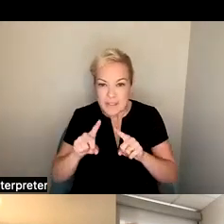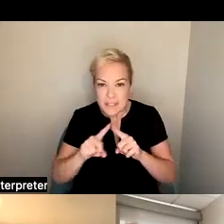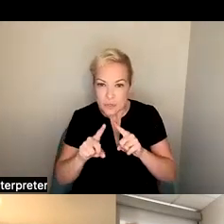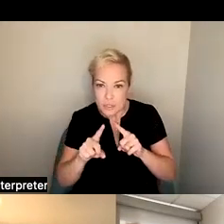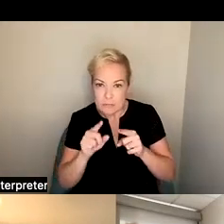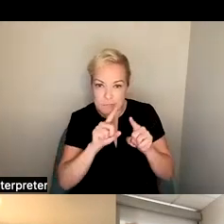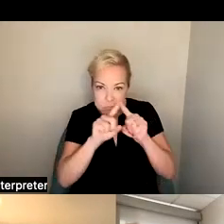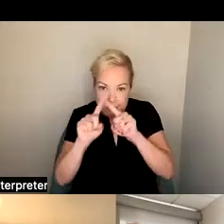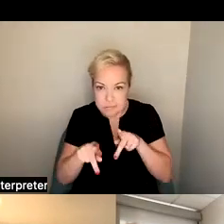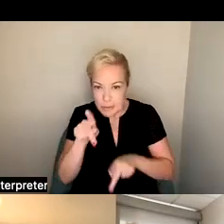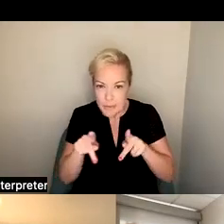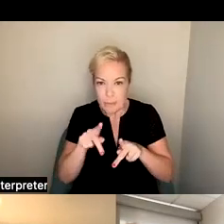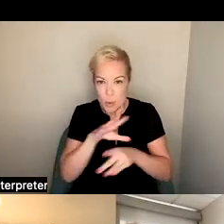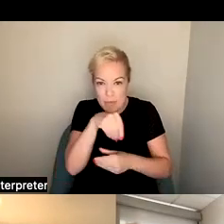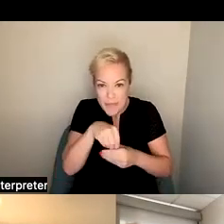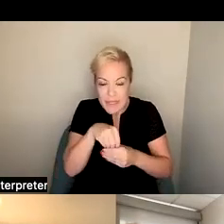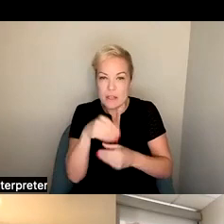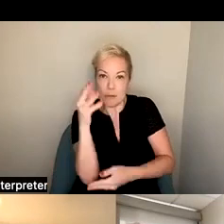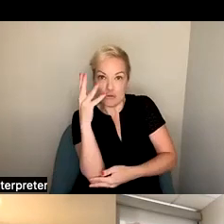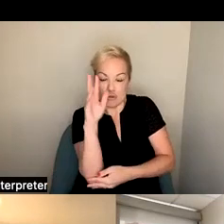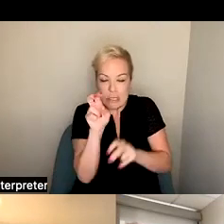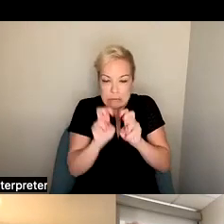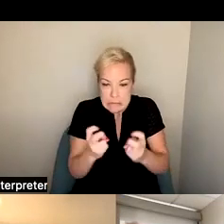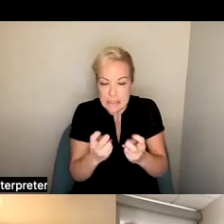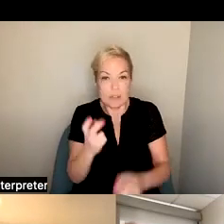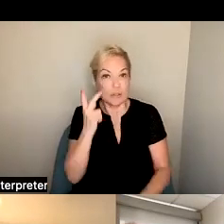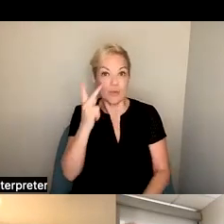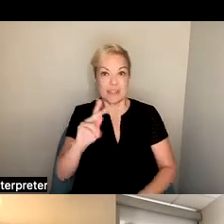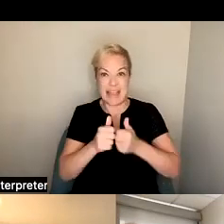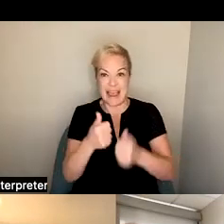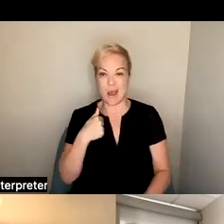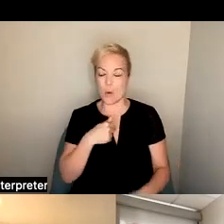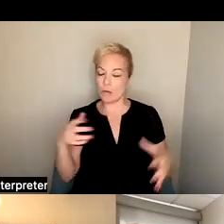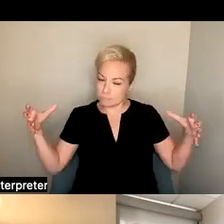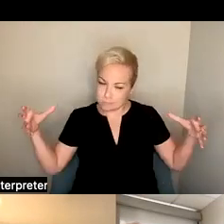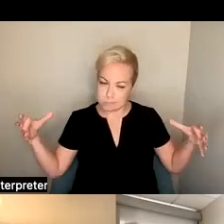represents our Great Law and how we came together using our best good minds and good thinking to